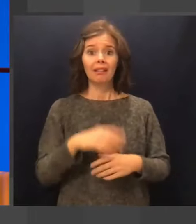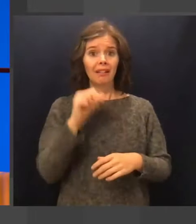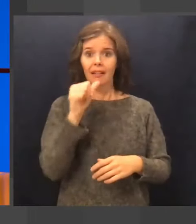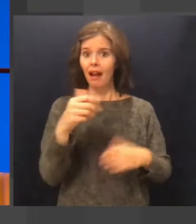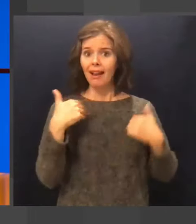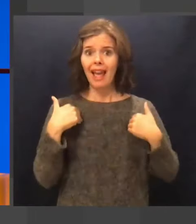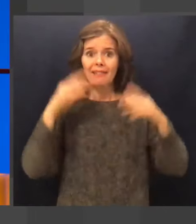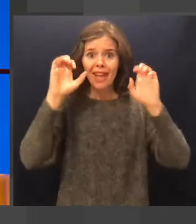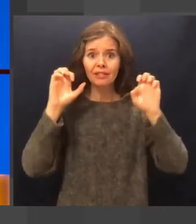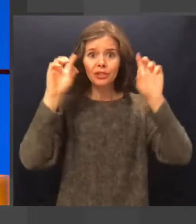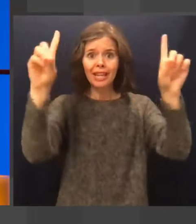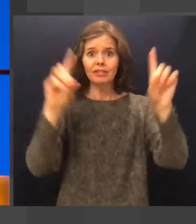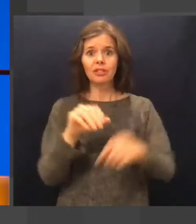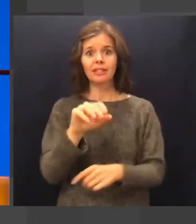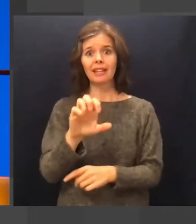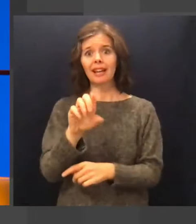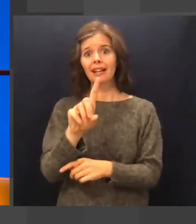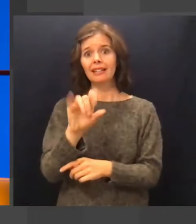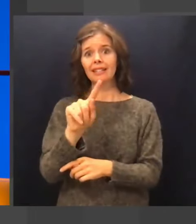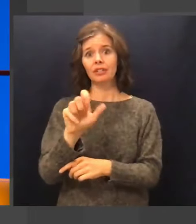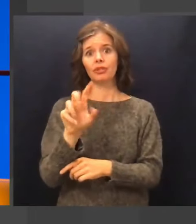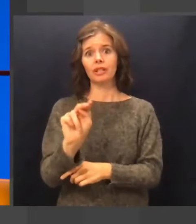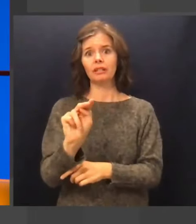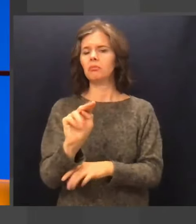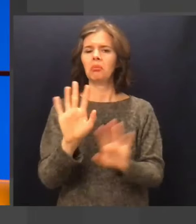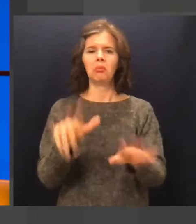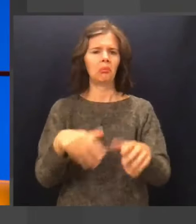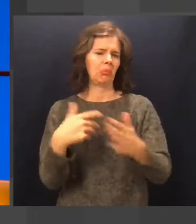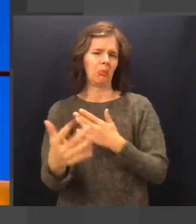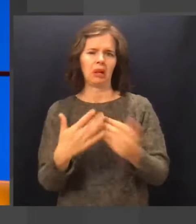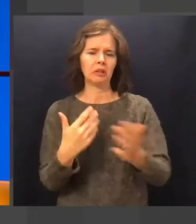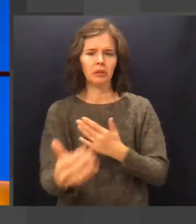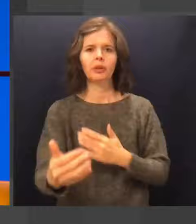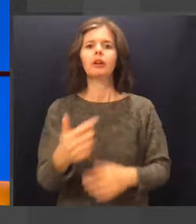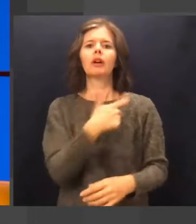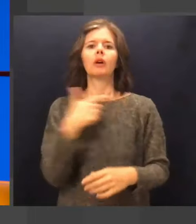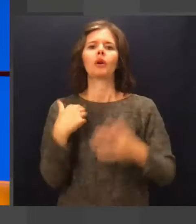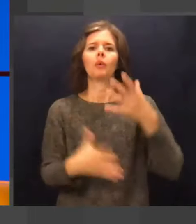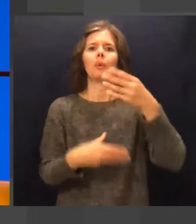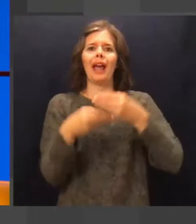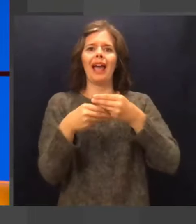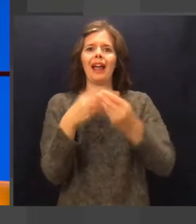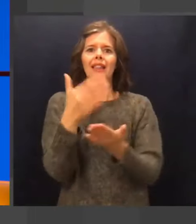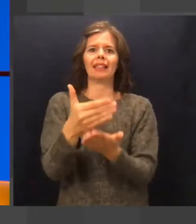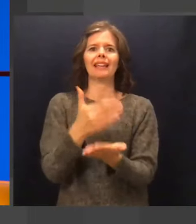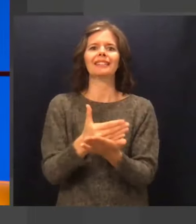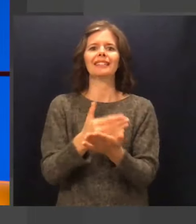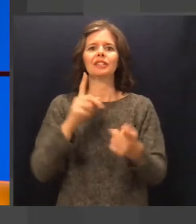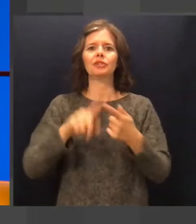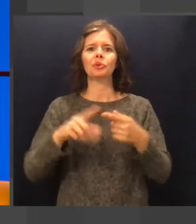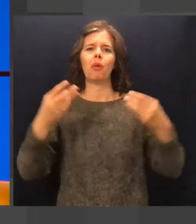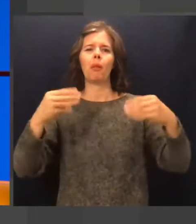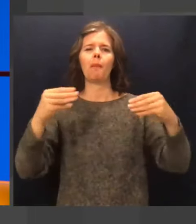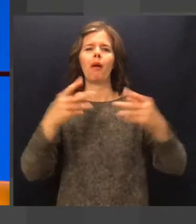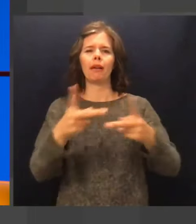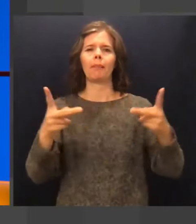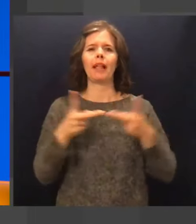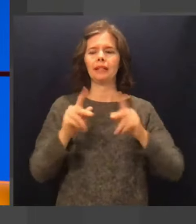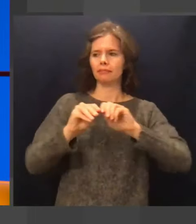SOMETHING FOR YOU TOO, OUR EDUCATION TEAM HAS ALREADY ADDED AMAZING FREE LESSONS TO MINECRAFT MARKETPLACE.